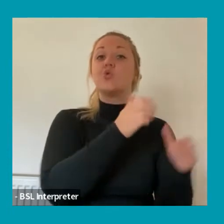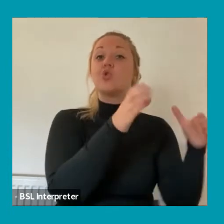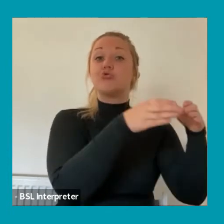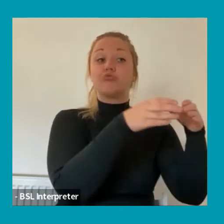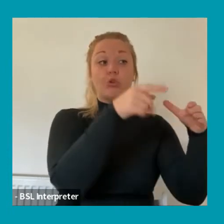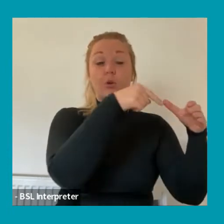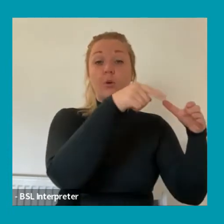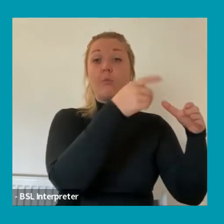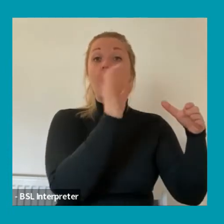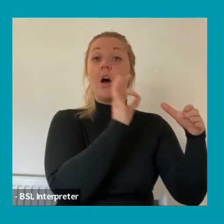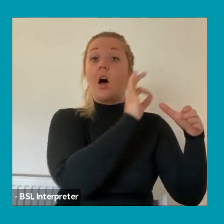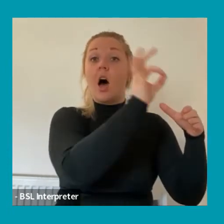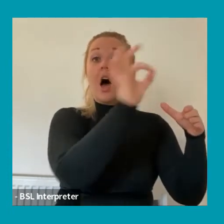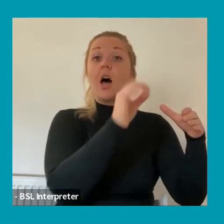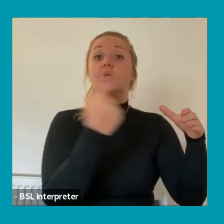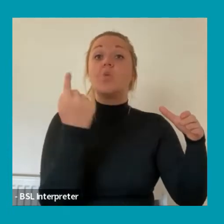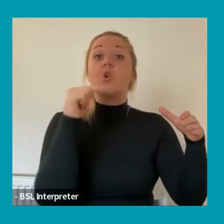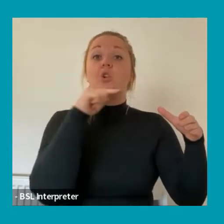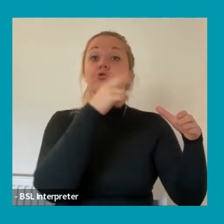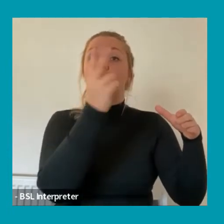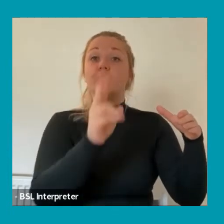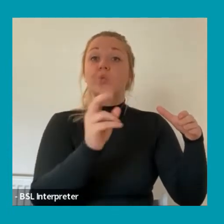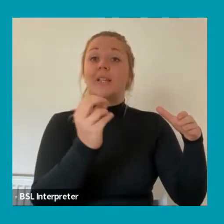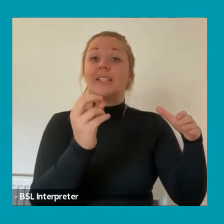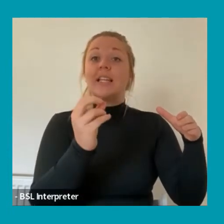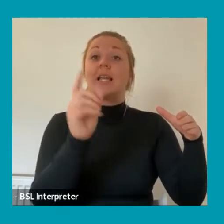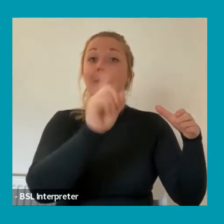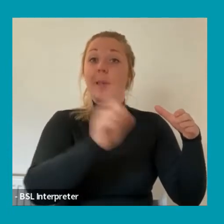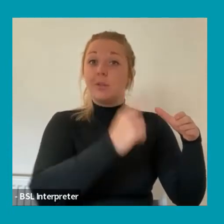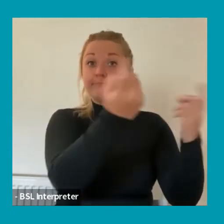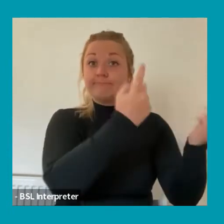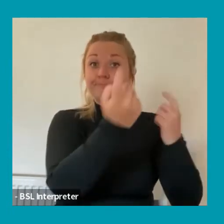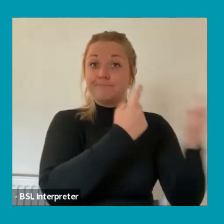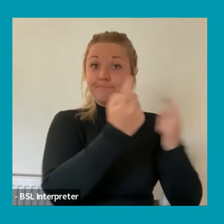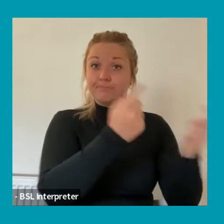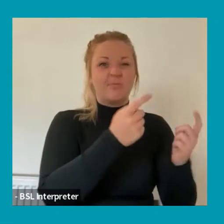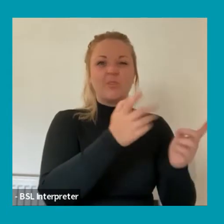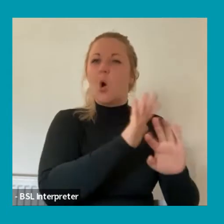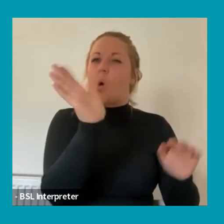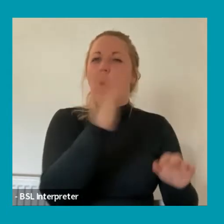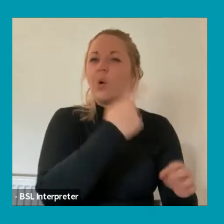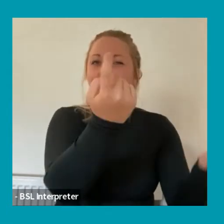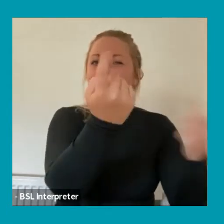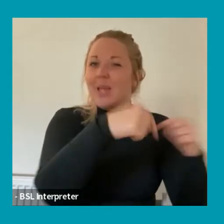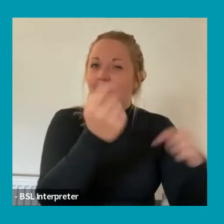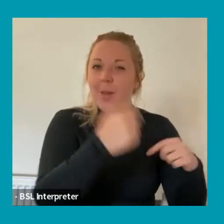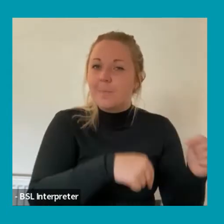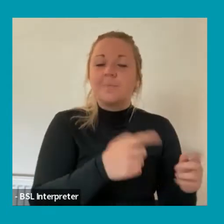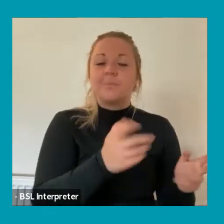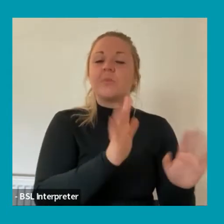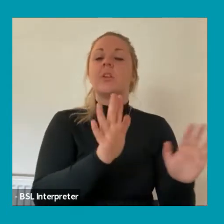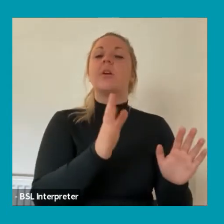these 120 people, not all of which came, obviously. To come along and talk about things.